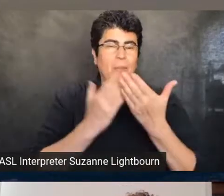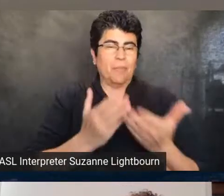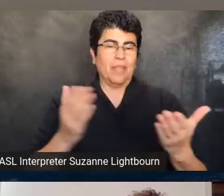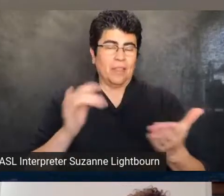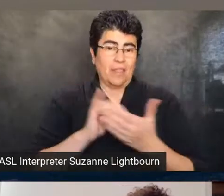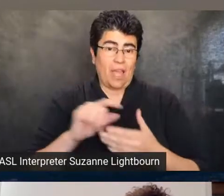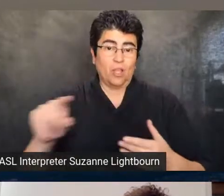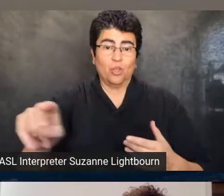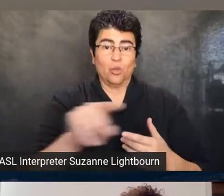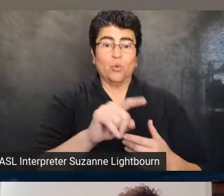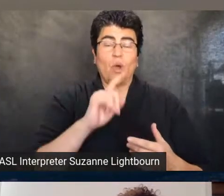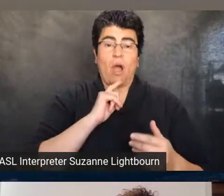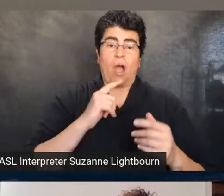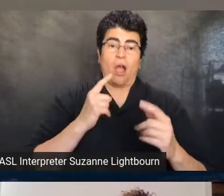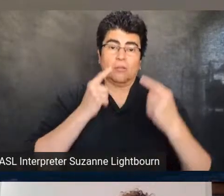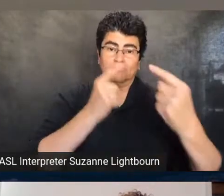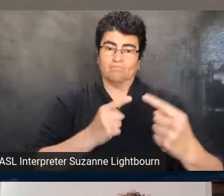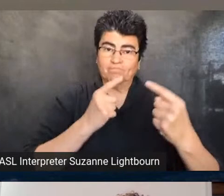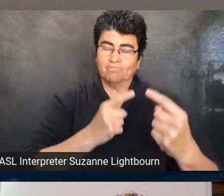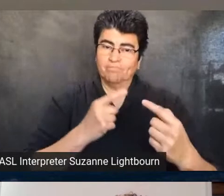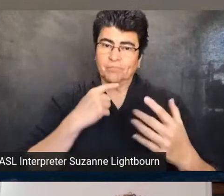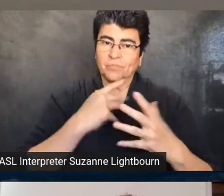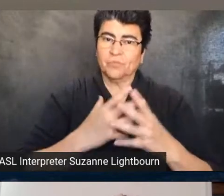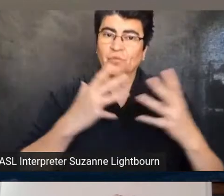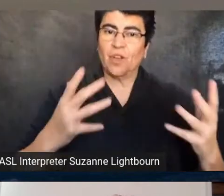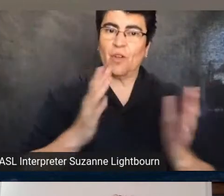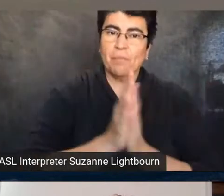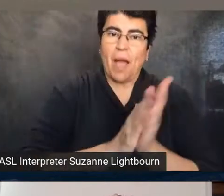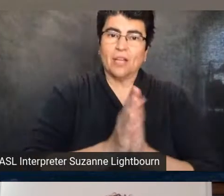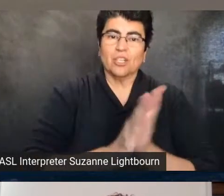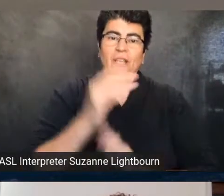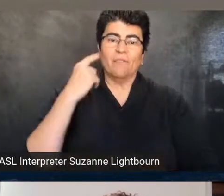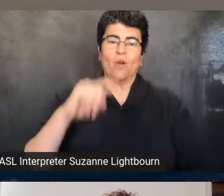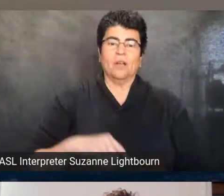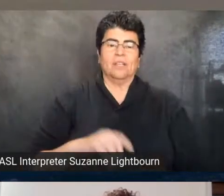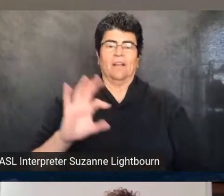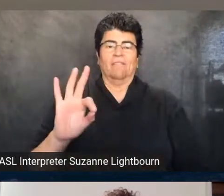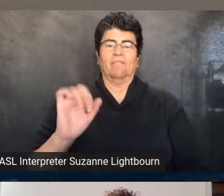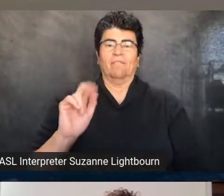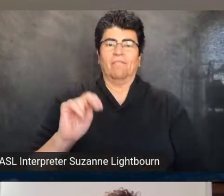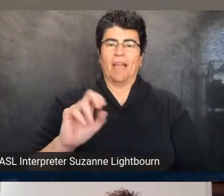fighting so very passionately for. Sure.